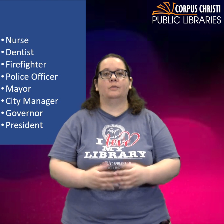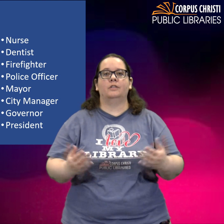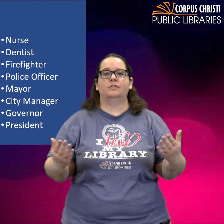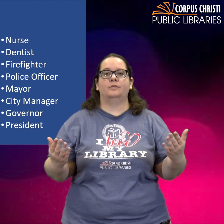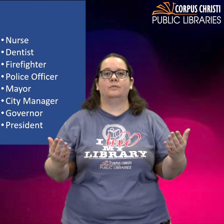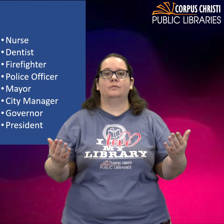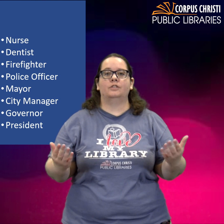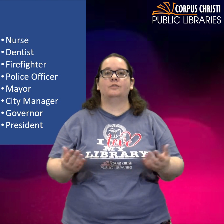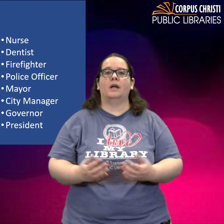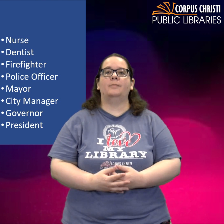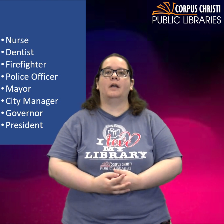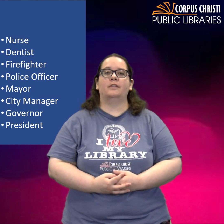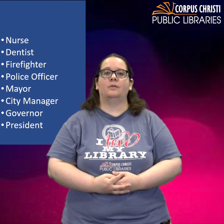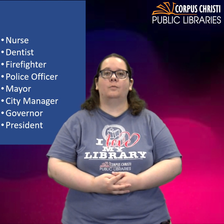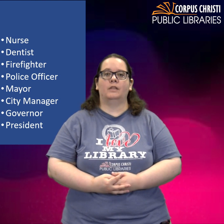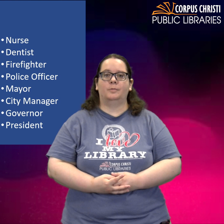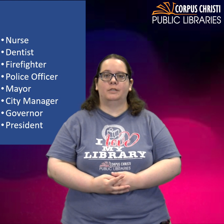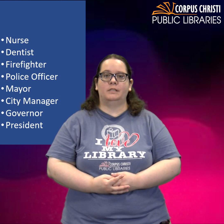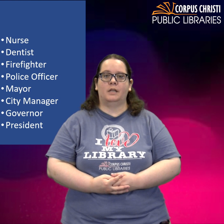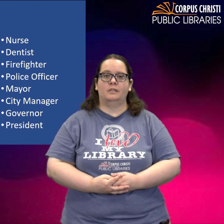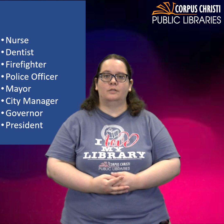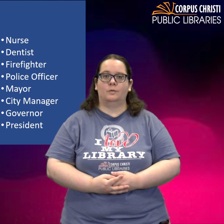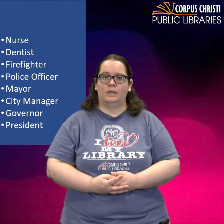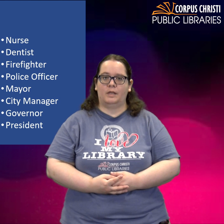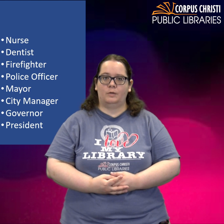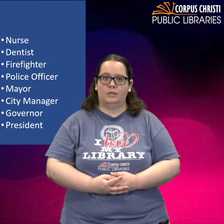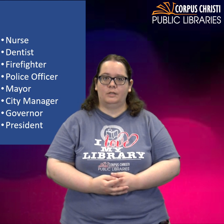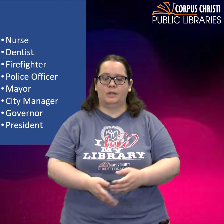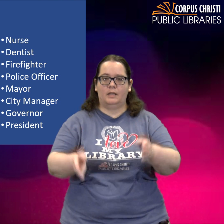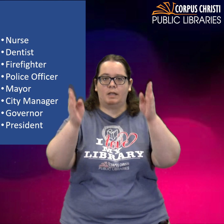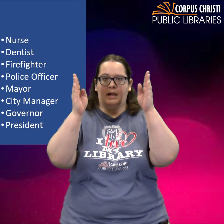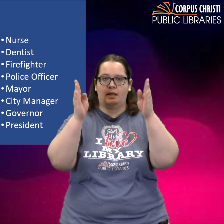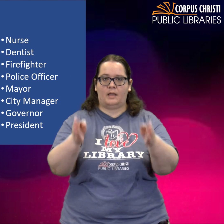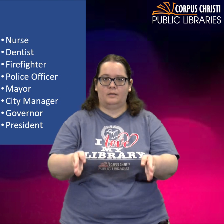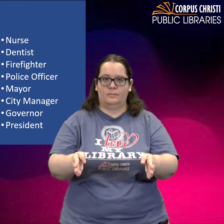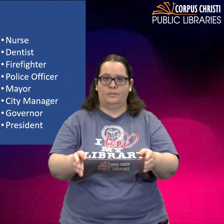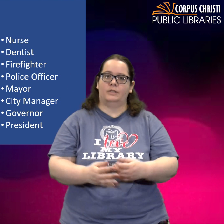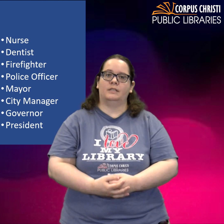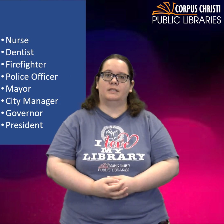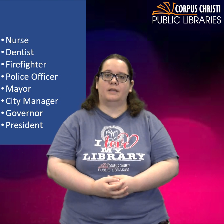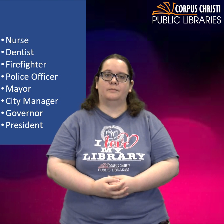going to describe either what the person does or where they work and then add that person sign--so